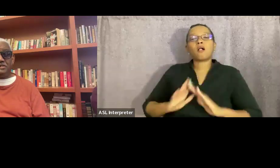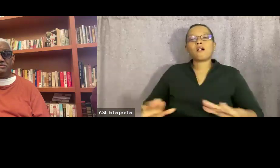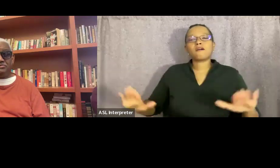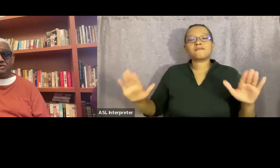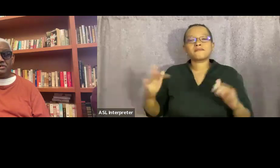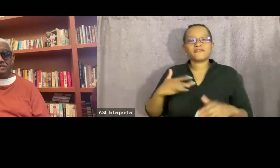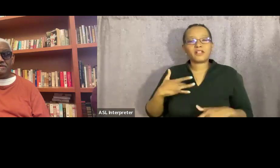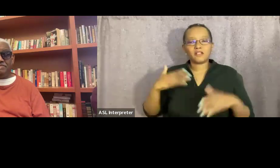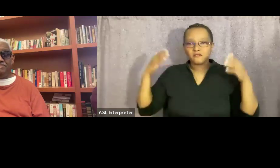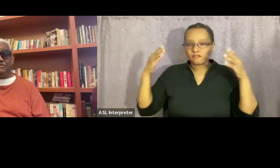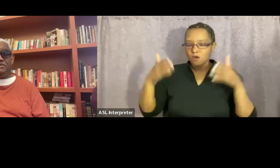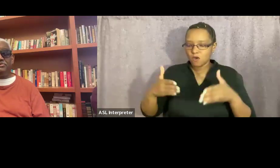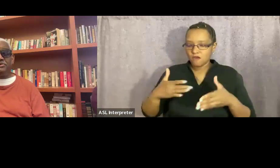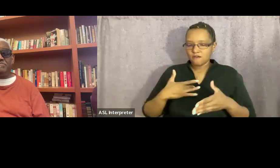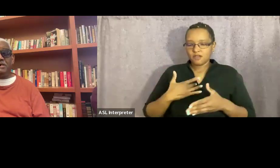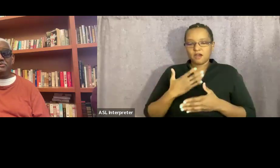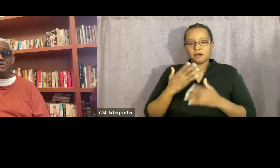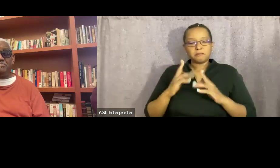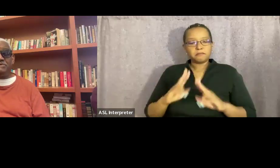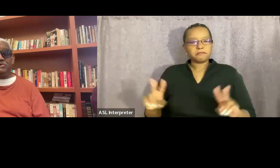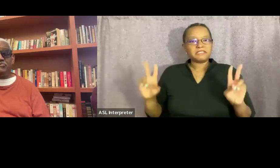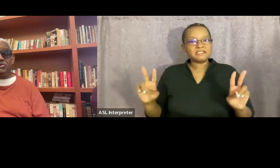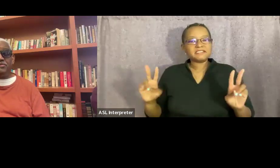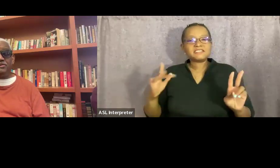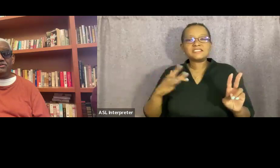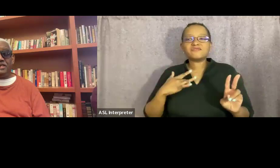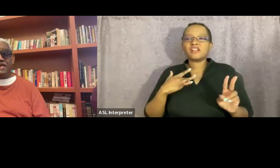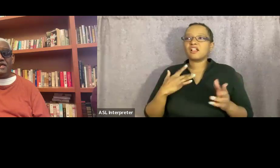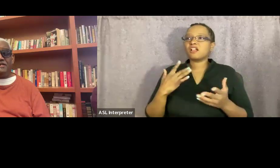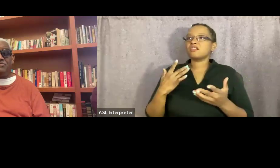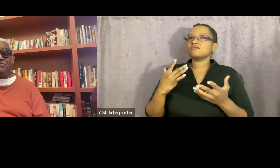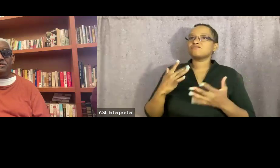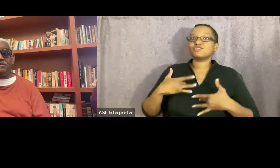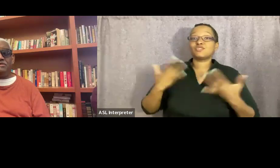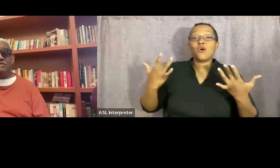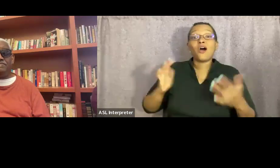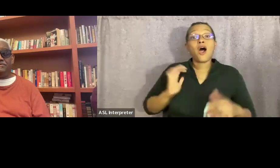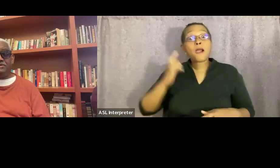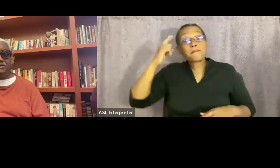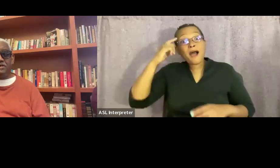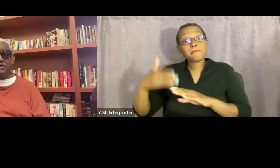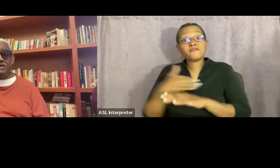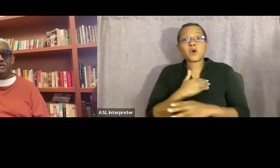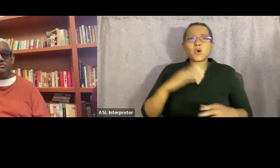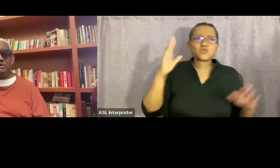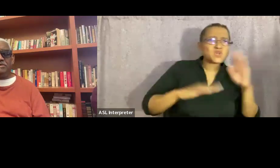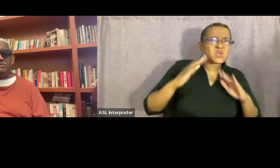and joy. It took our minds off being worried, angry, and it took our minds